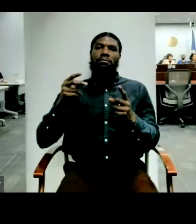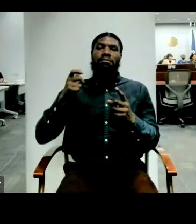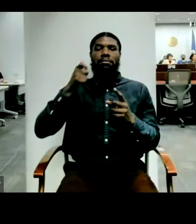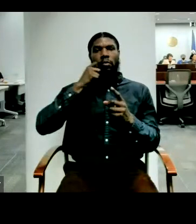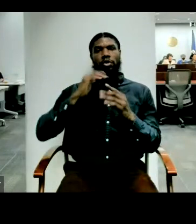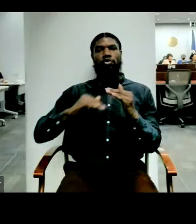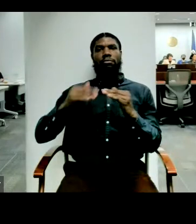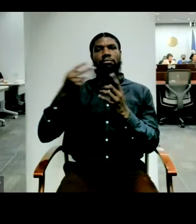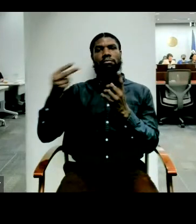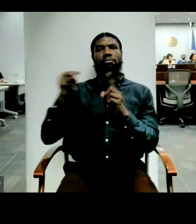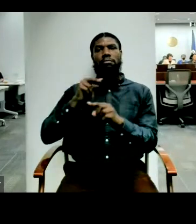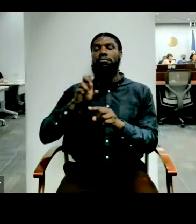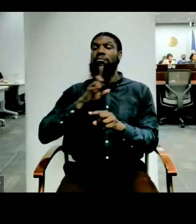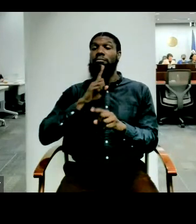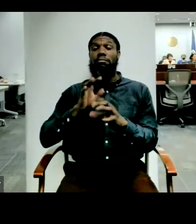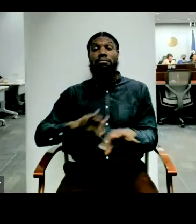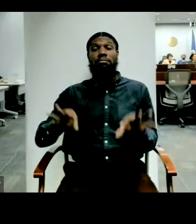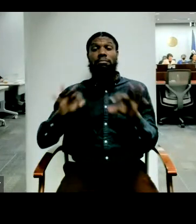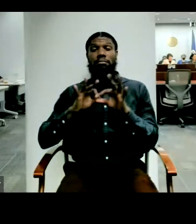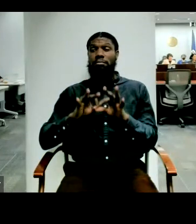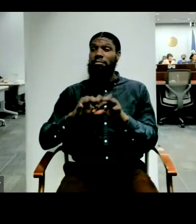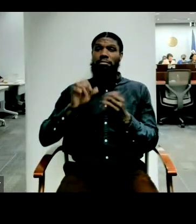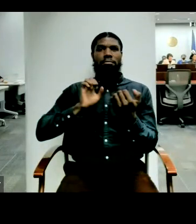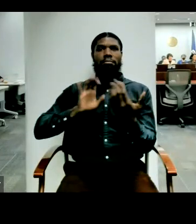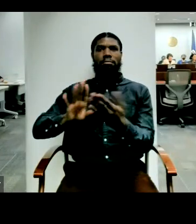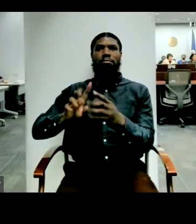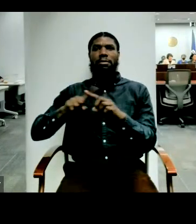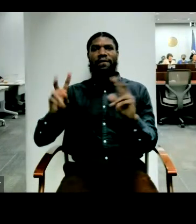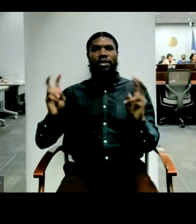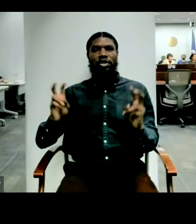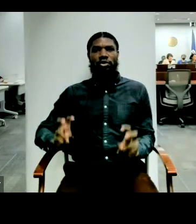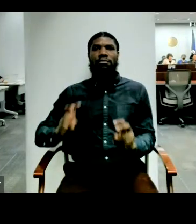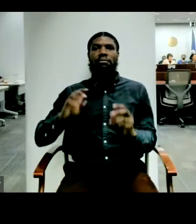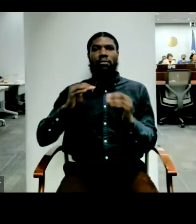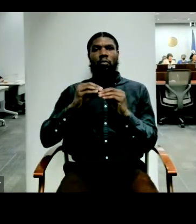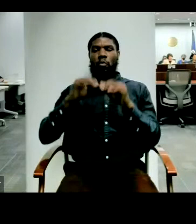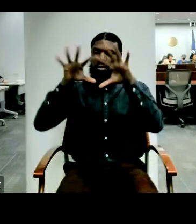these issues from a more holistic perspective as opposed to an individual employee perspective.